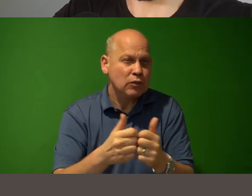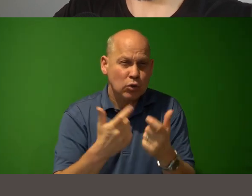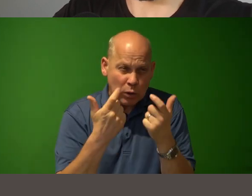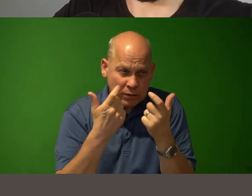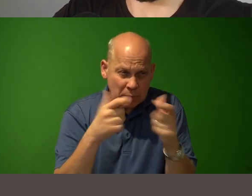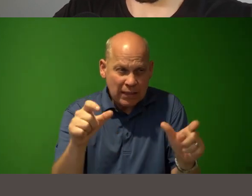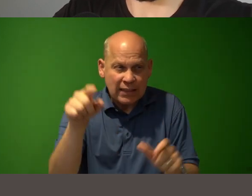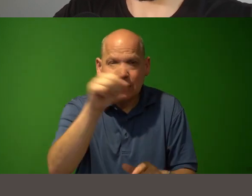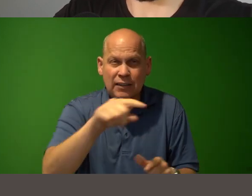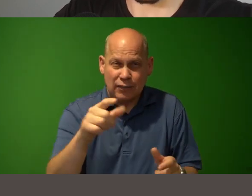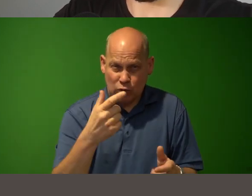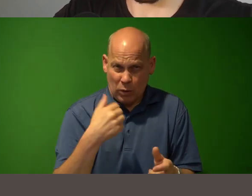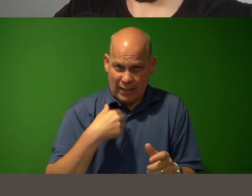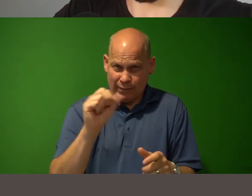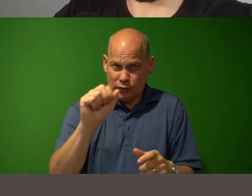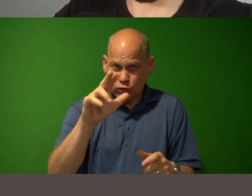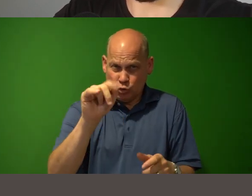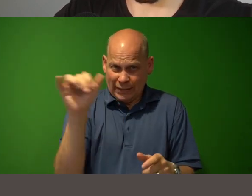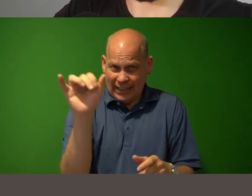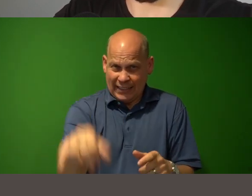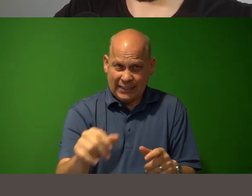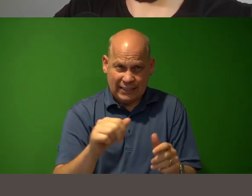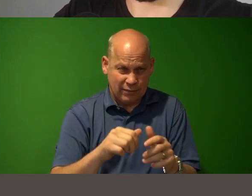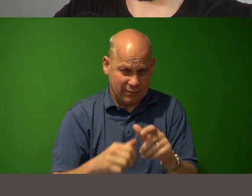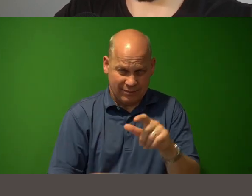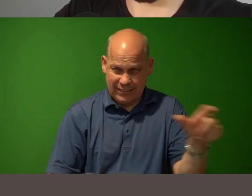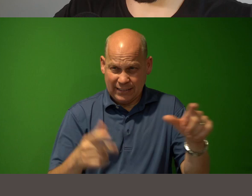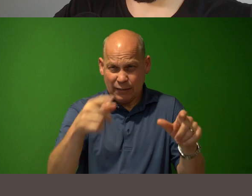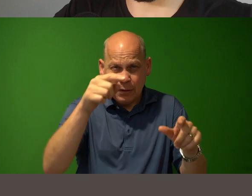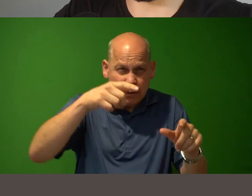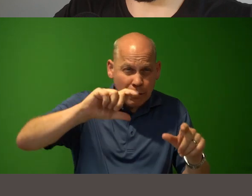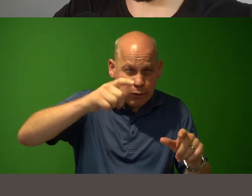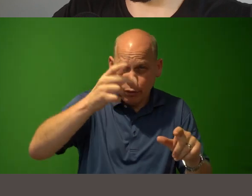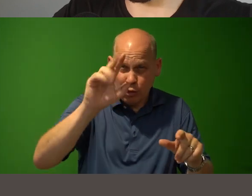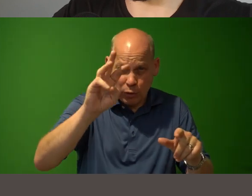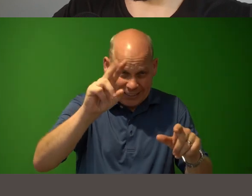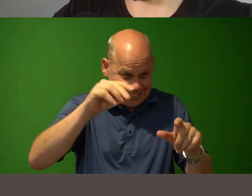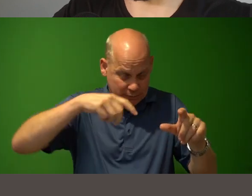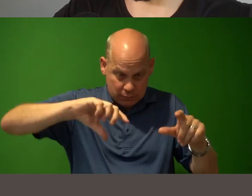So if you take a sweep like this on the left and just rotate it 360, you get most of the building.